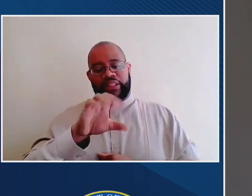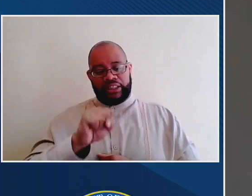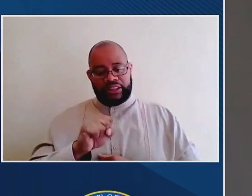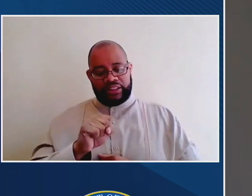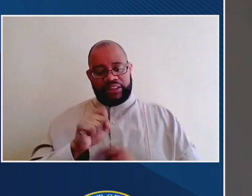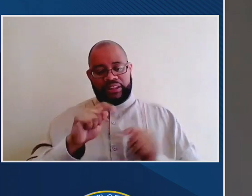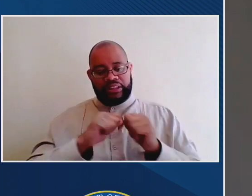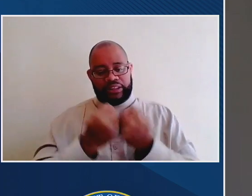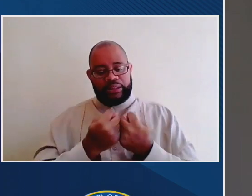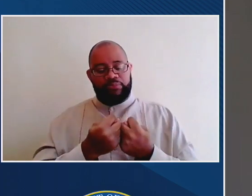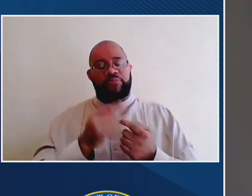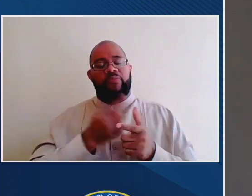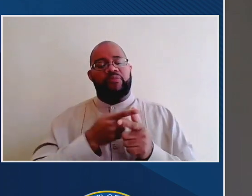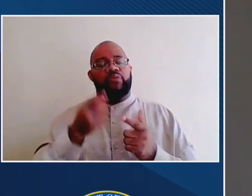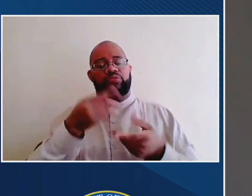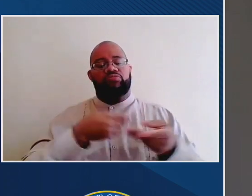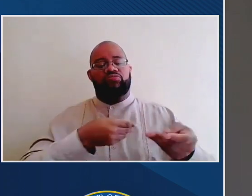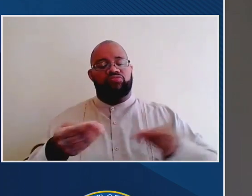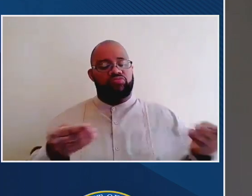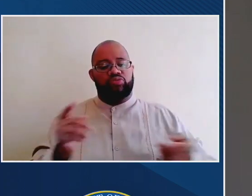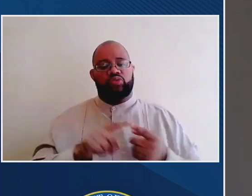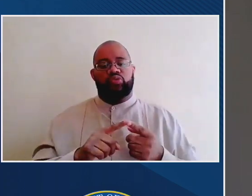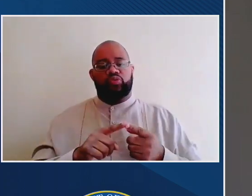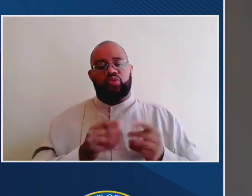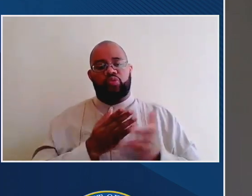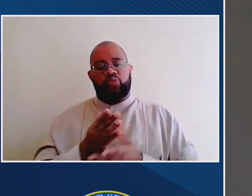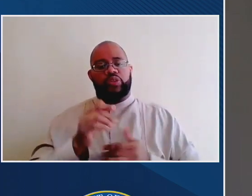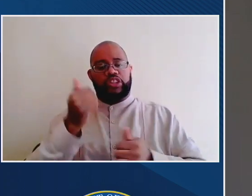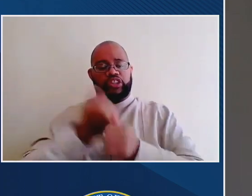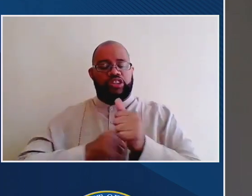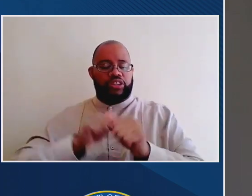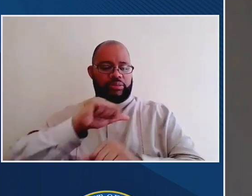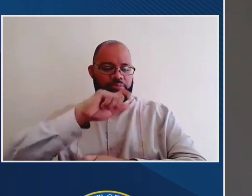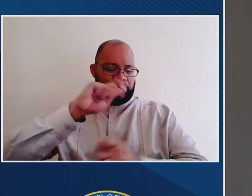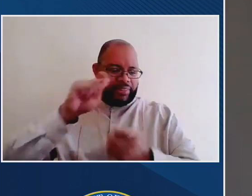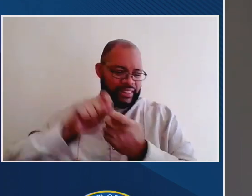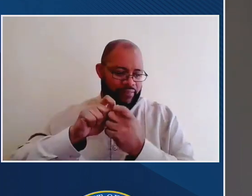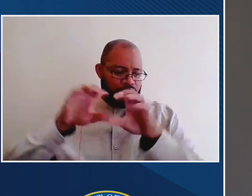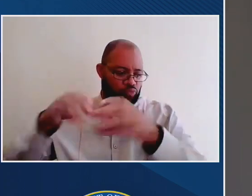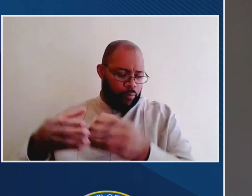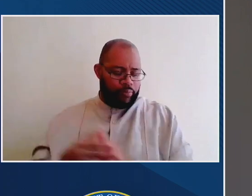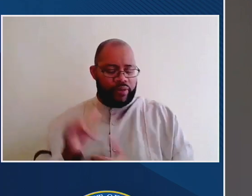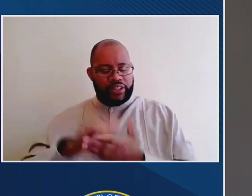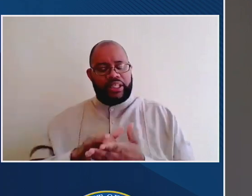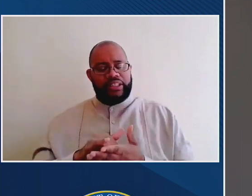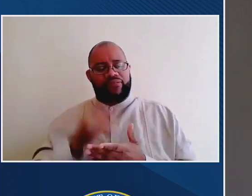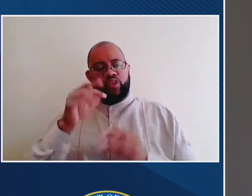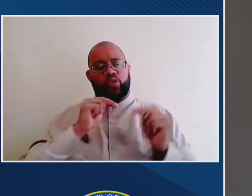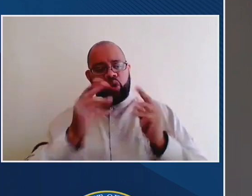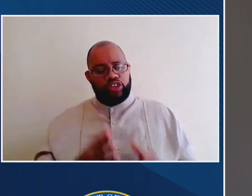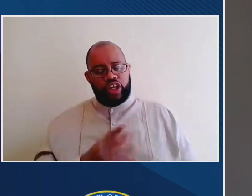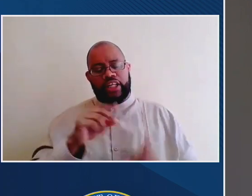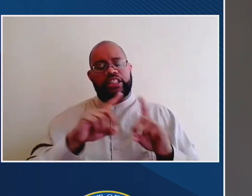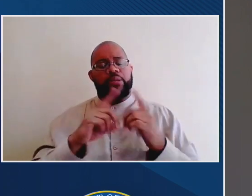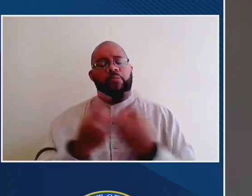will then distribute them to the parties. This is applicable for the negotiators and the Department of Education.